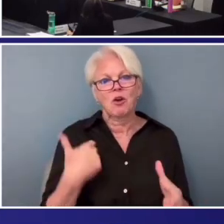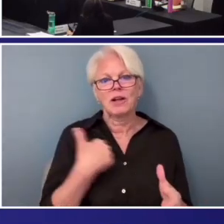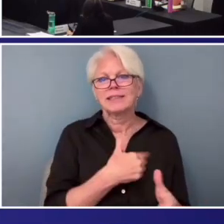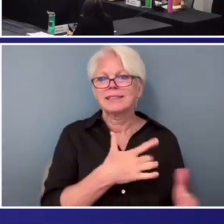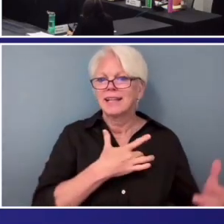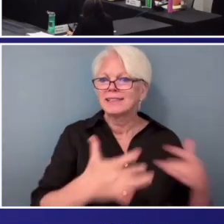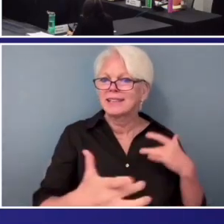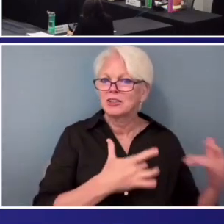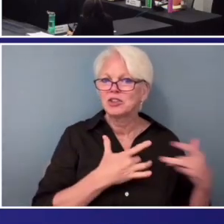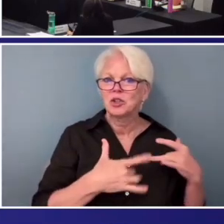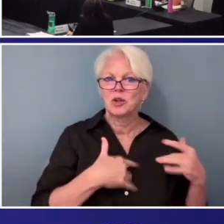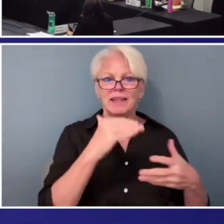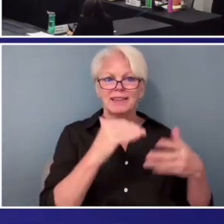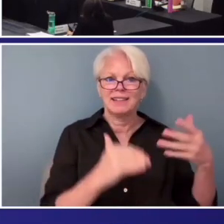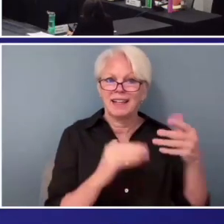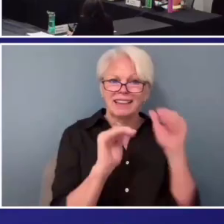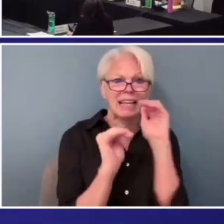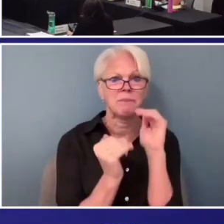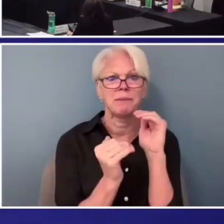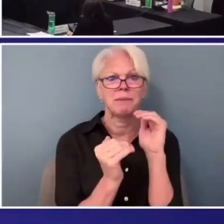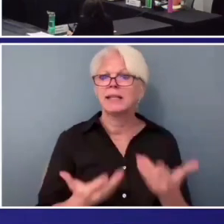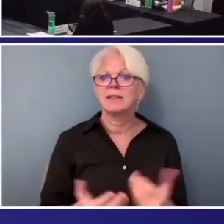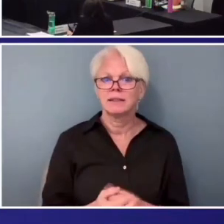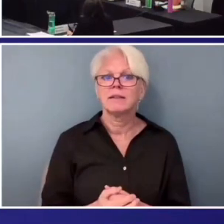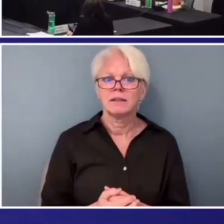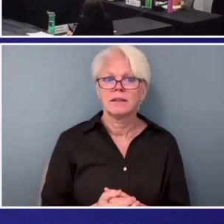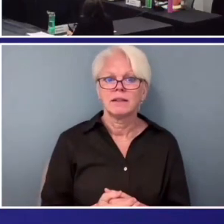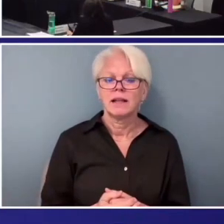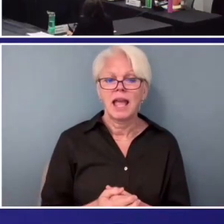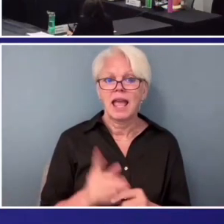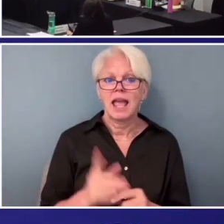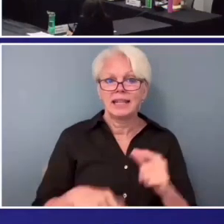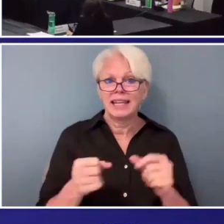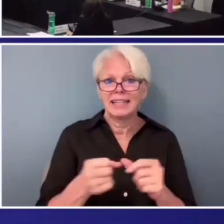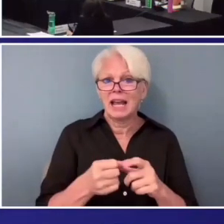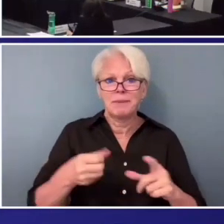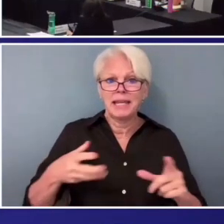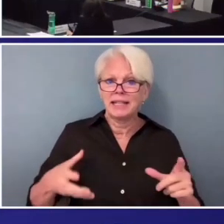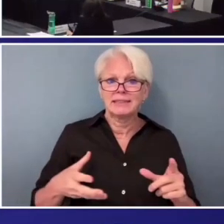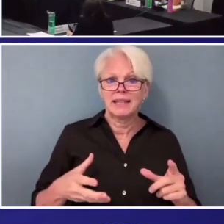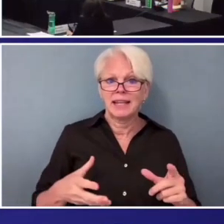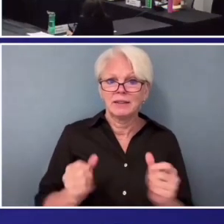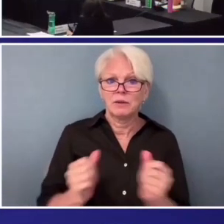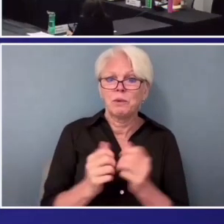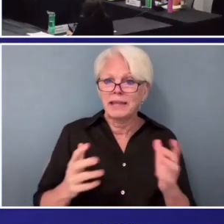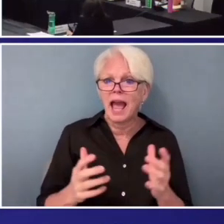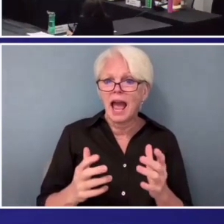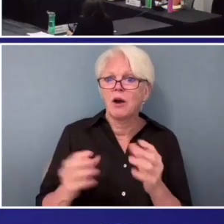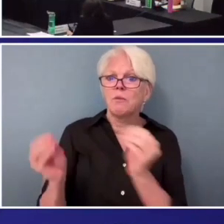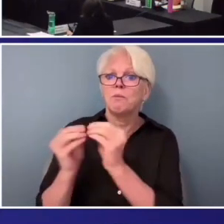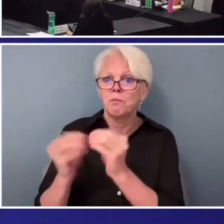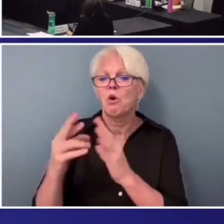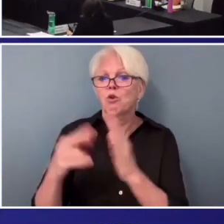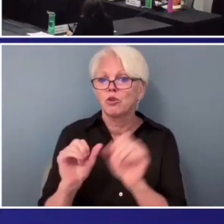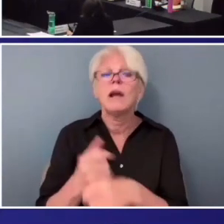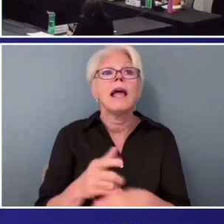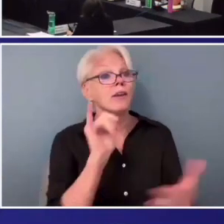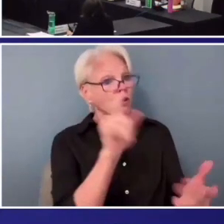this list is very limited and cannot be expanded without additional rulemaking. Correct. That is exactly the intention.